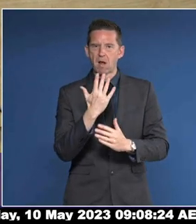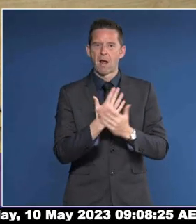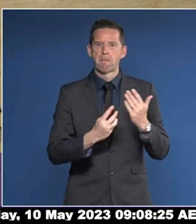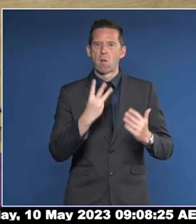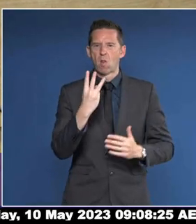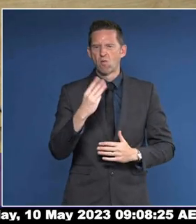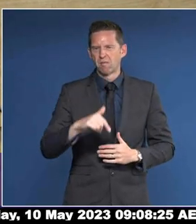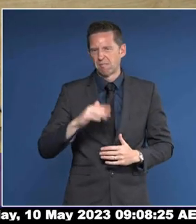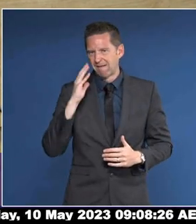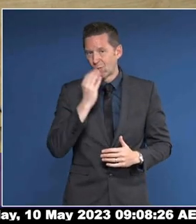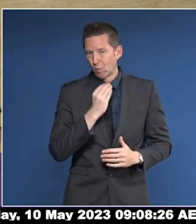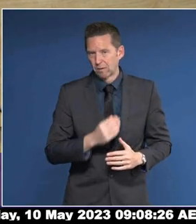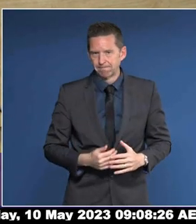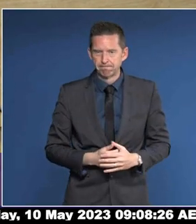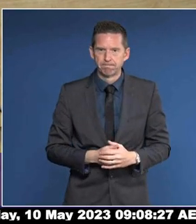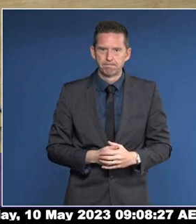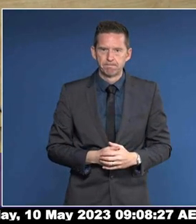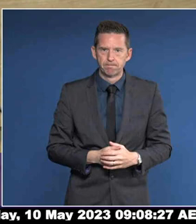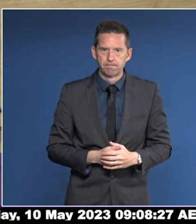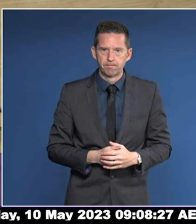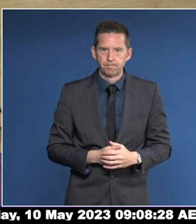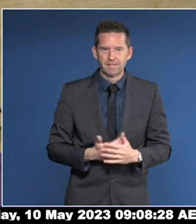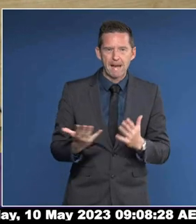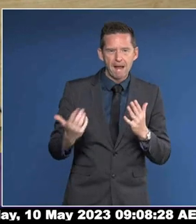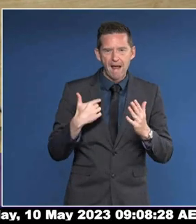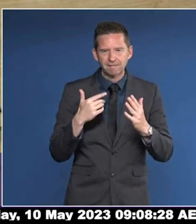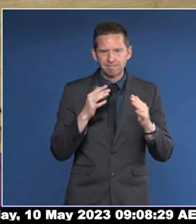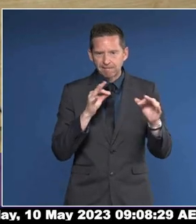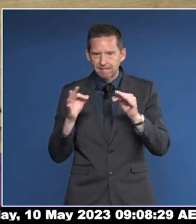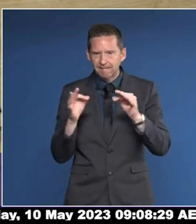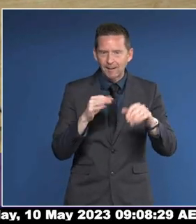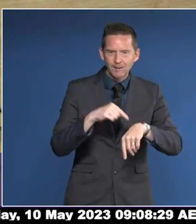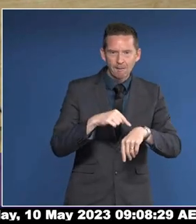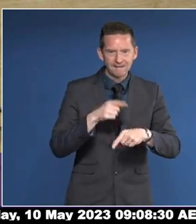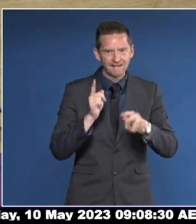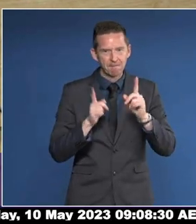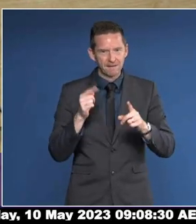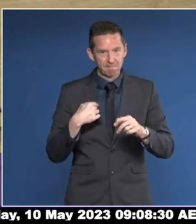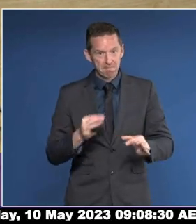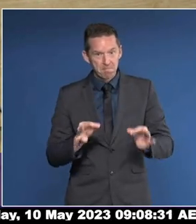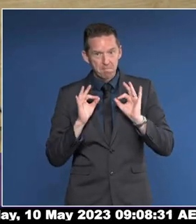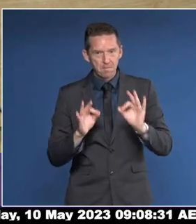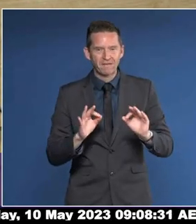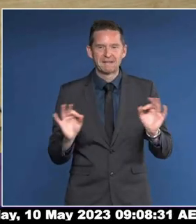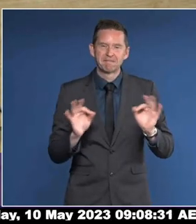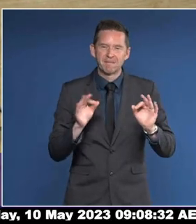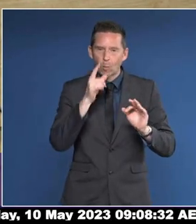but often my estimates of time are not always the most accurate, but we've prepared